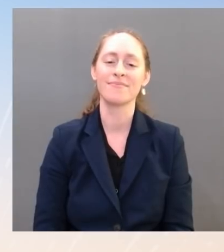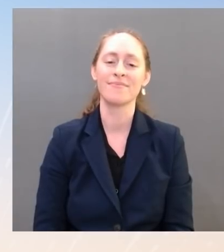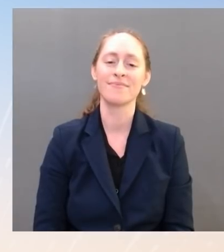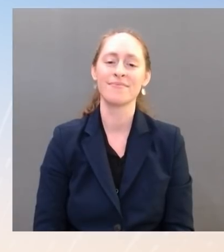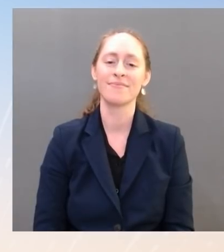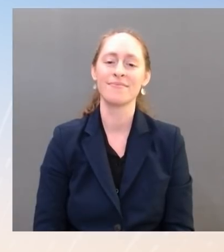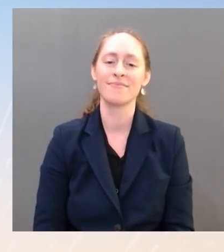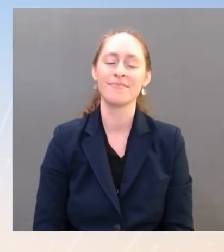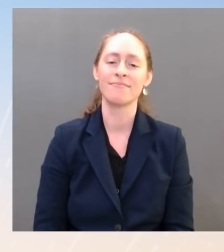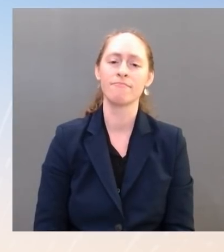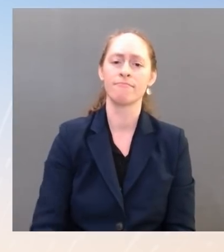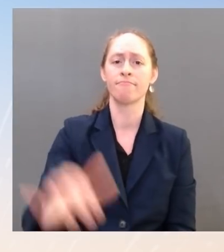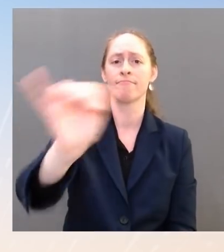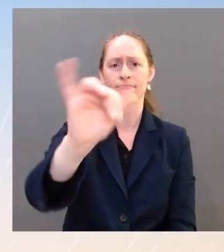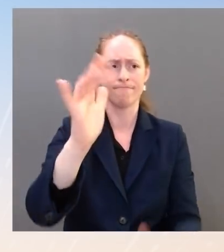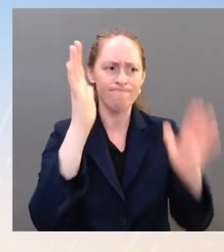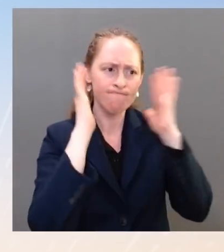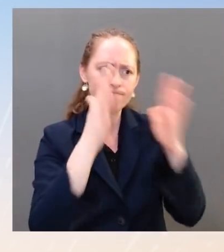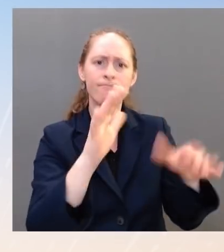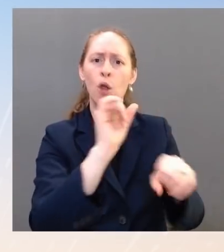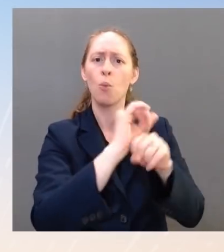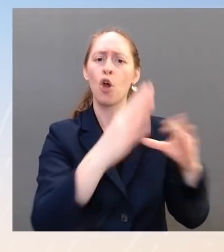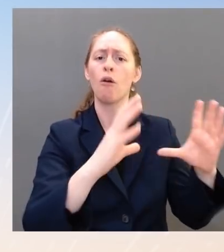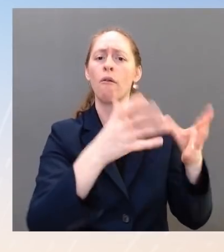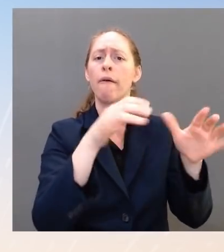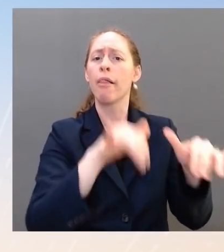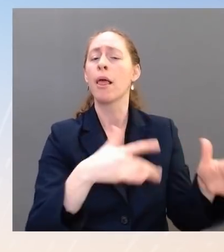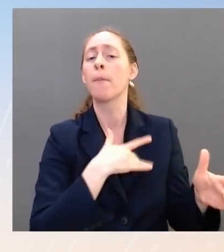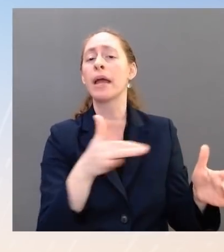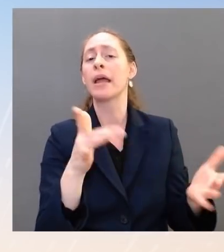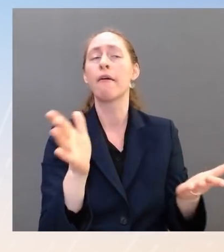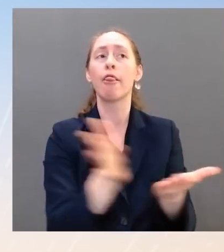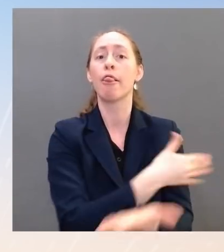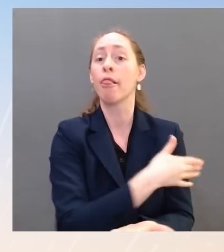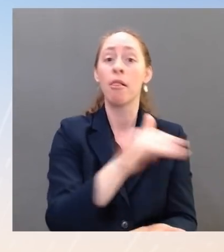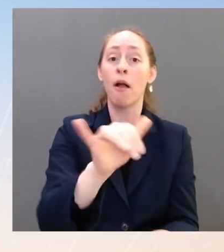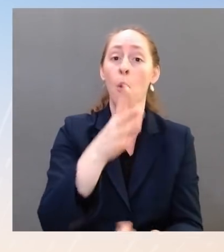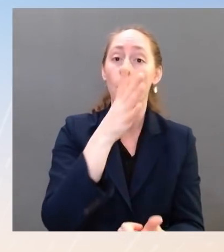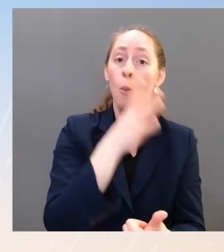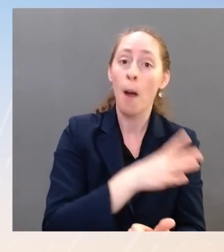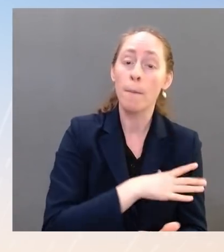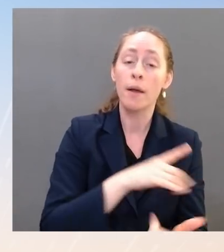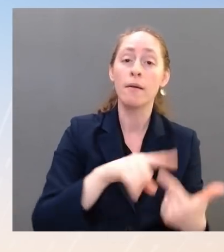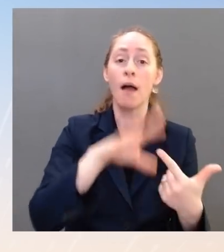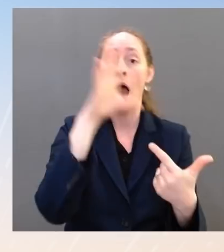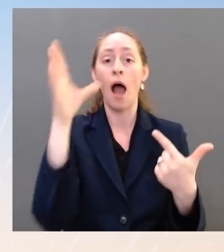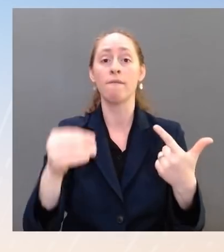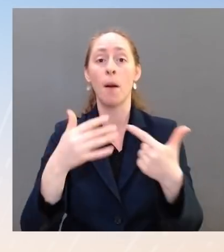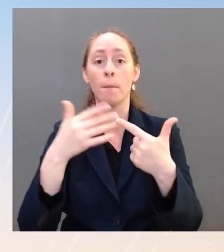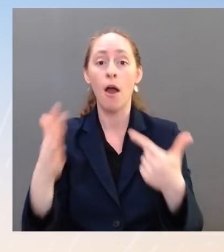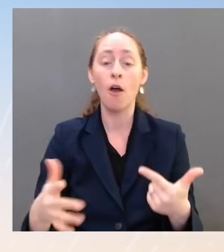Asian American workers. Veterans. Rural workers. Workers with disabilities and formerly incarcerated.